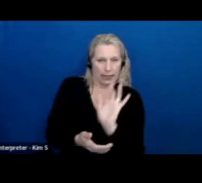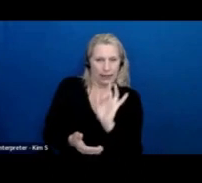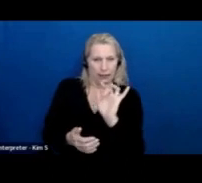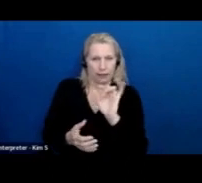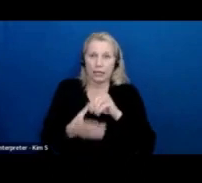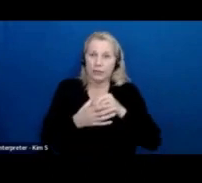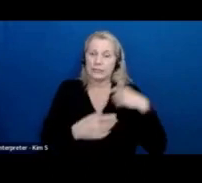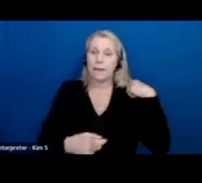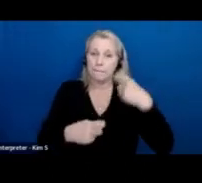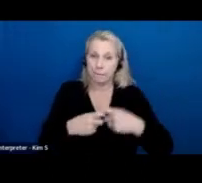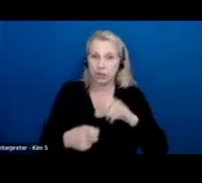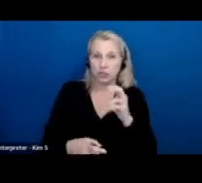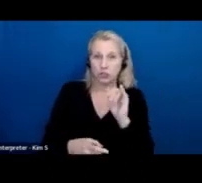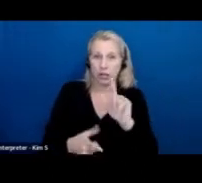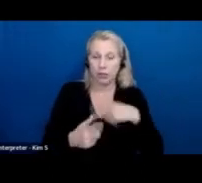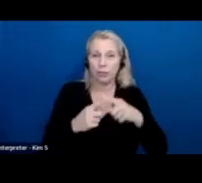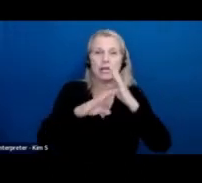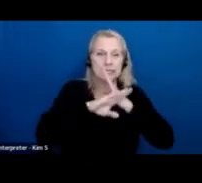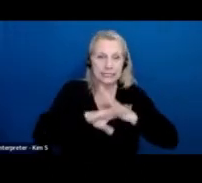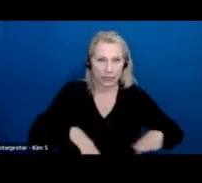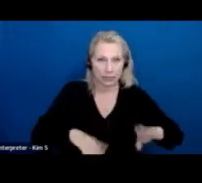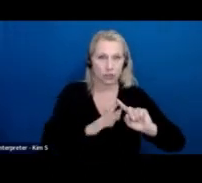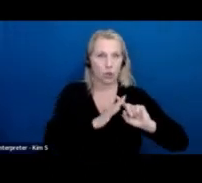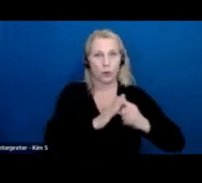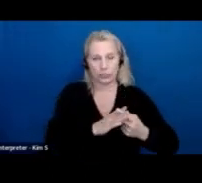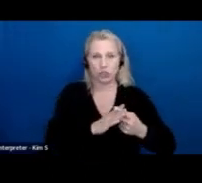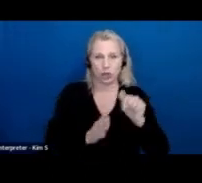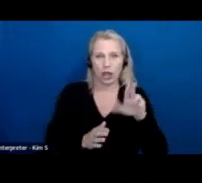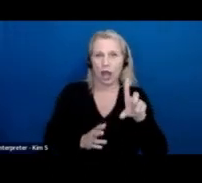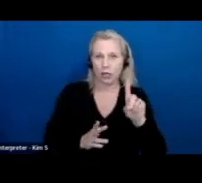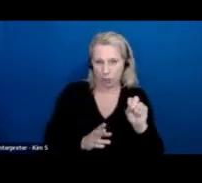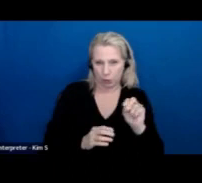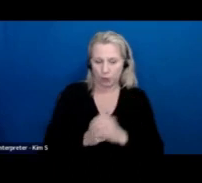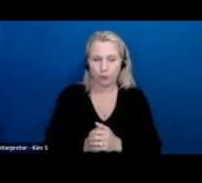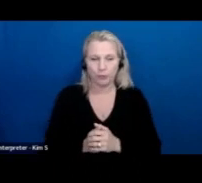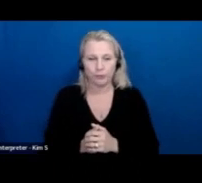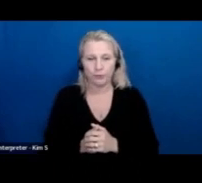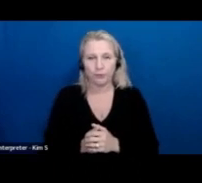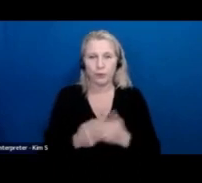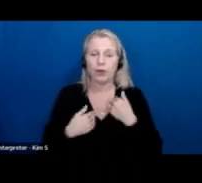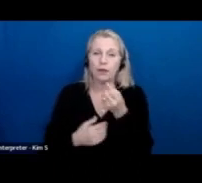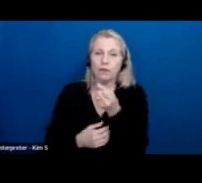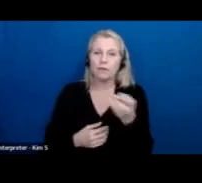channel, you'll want to silence the original audio. And we have just a couple of polls at the